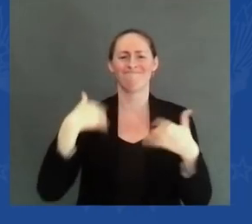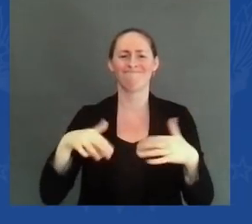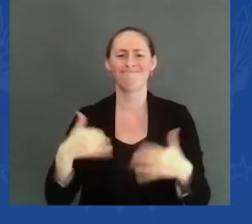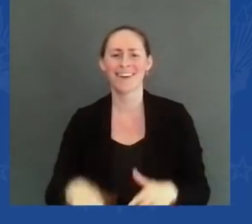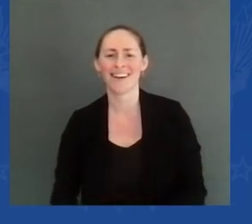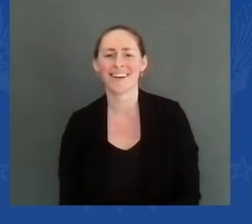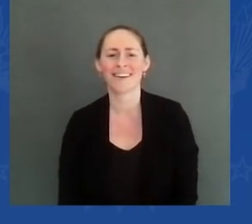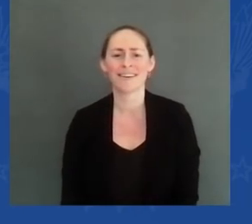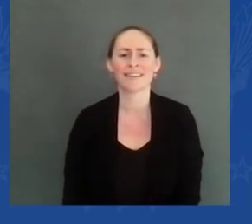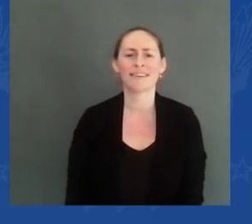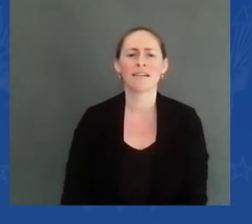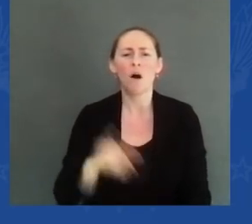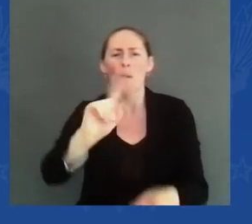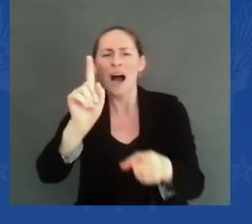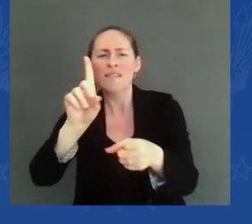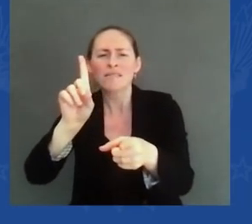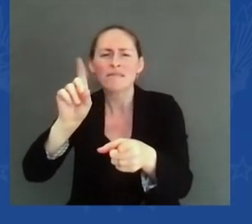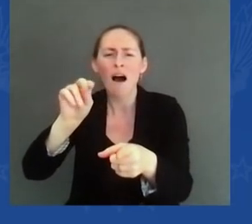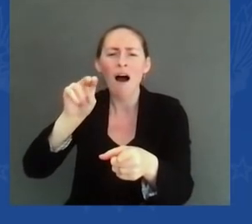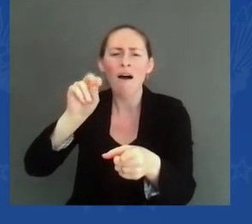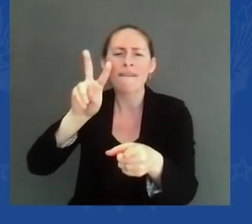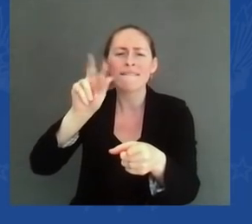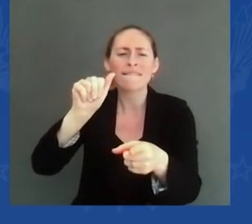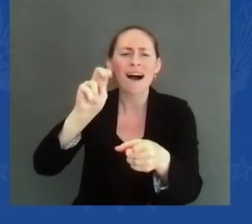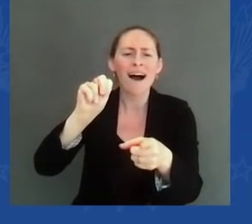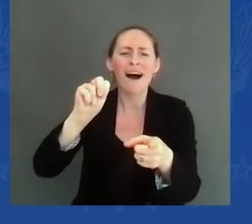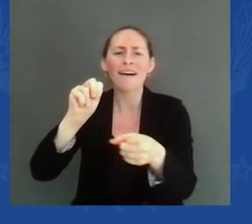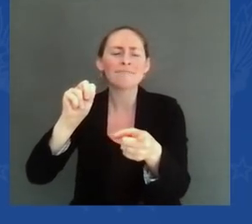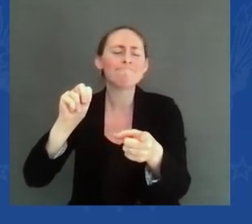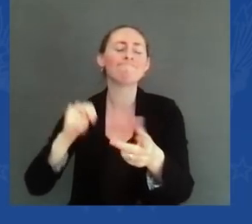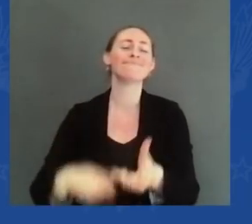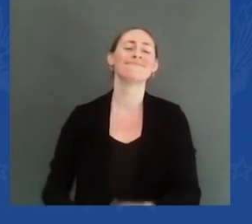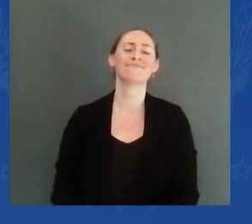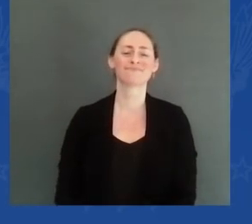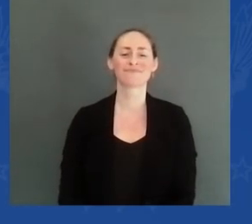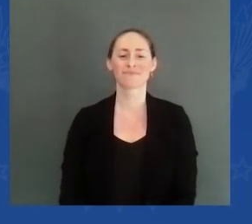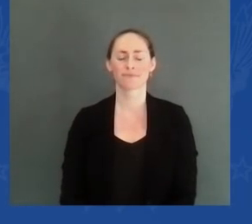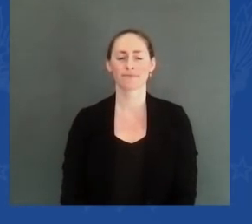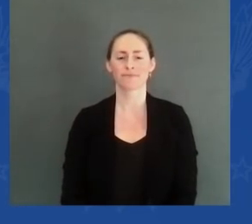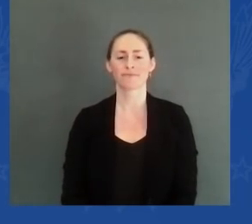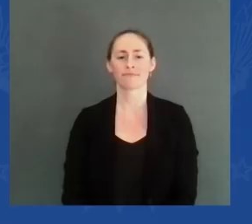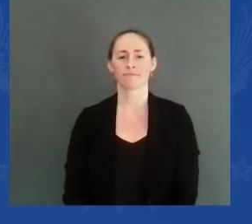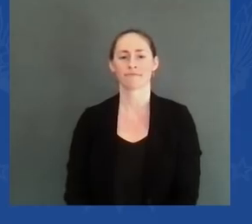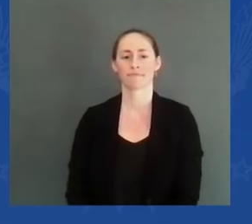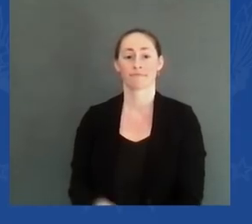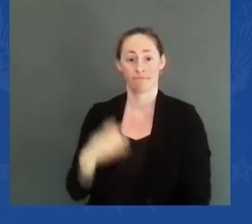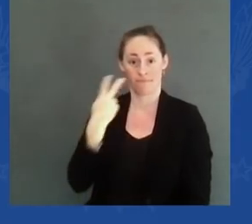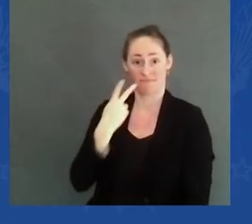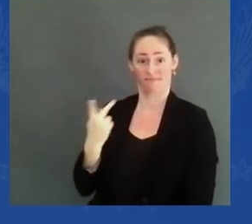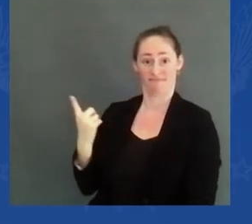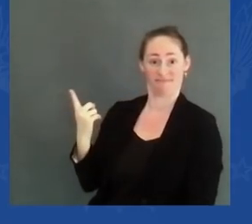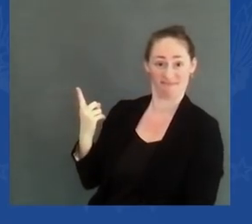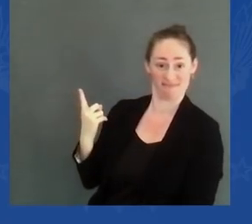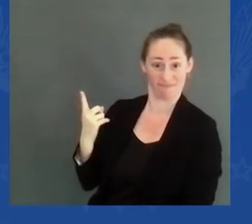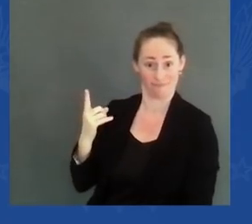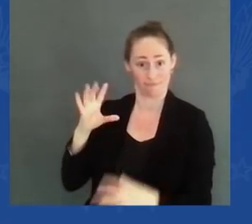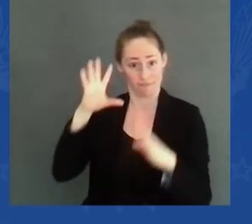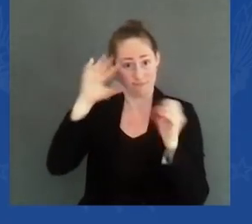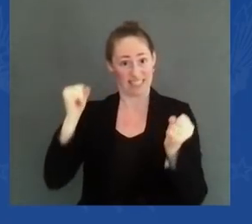You being here today, Mr. President is a hallmark of your hands on presidency, not just sitting in Washington,